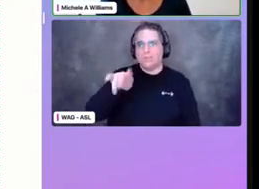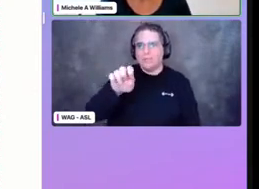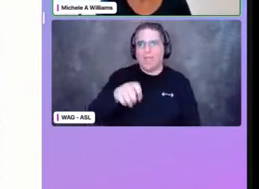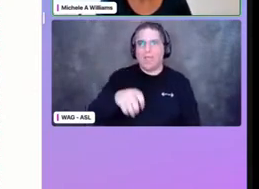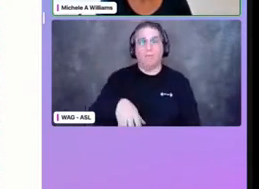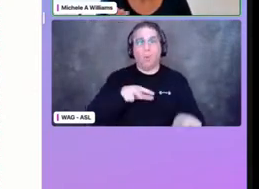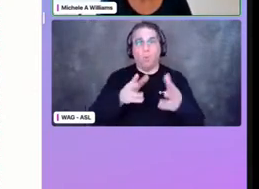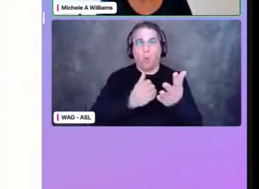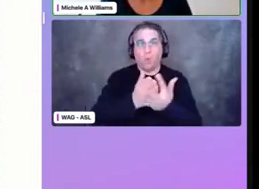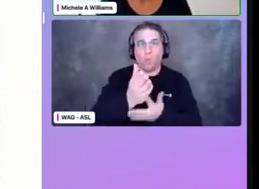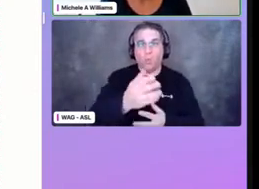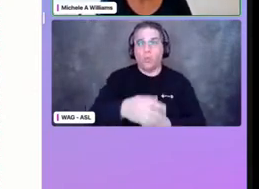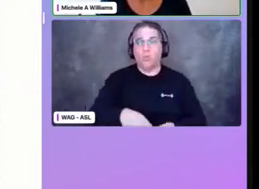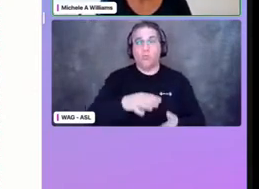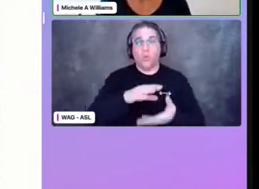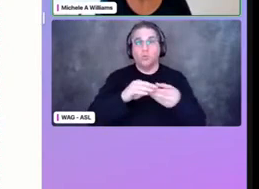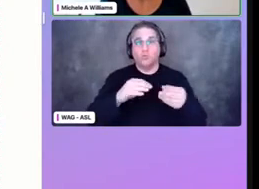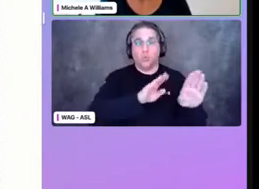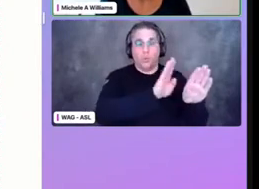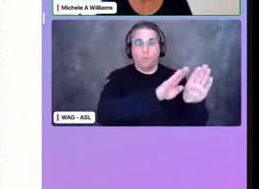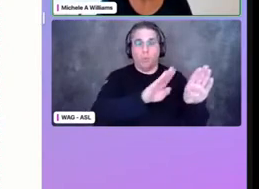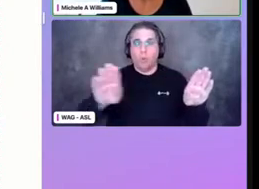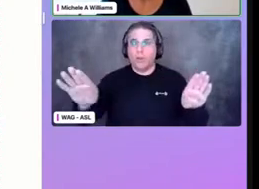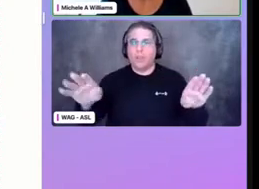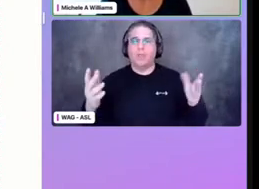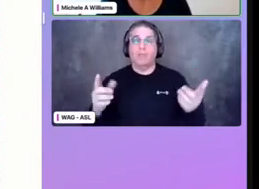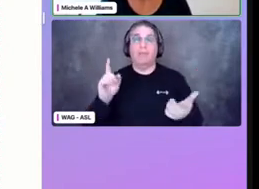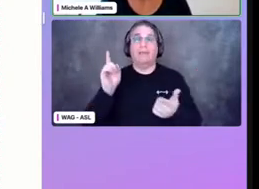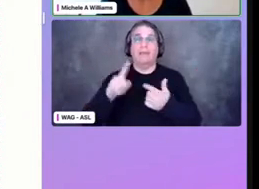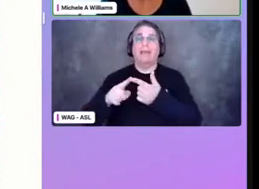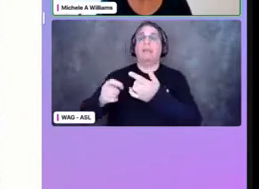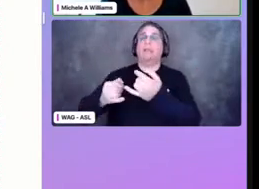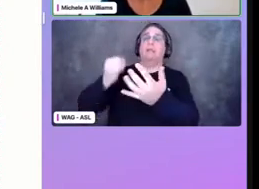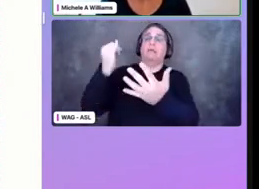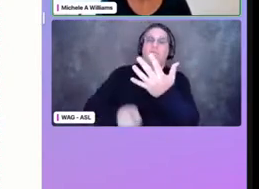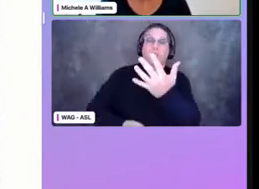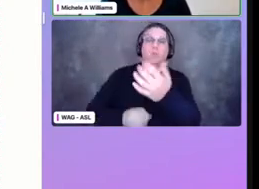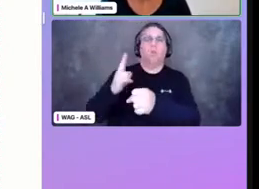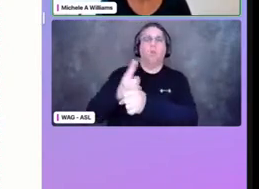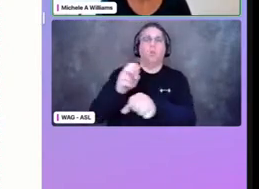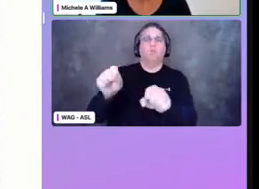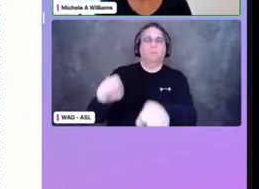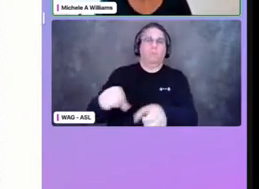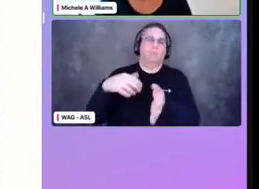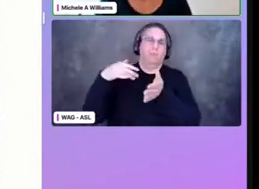into other methods that tie into prototypes. Prototype